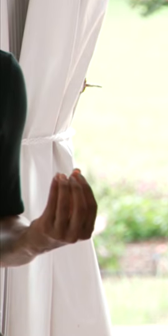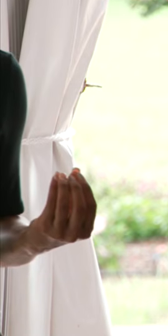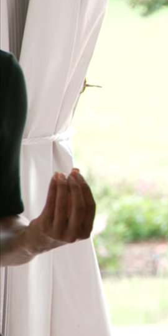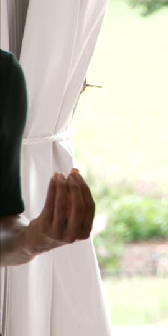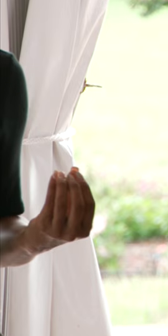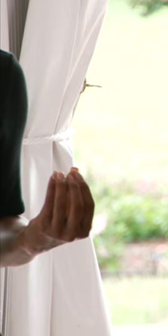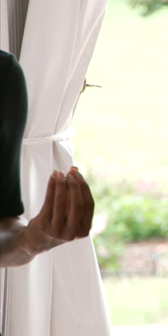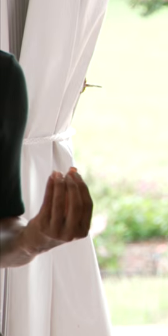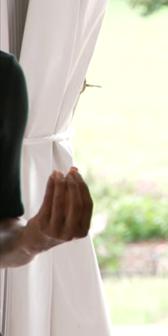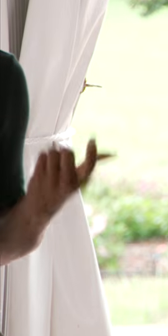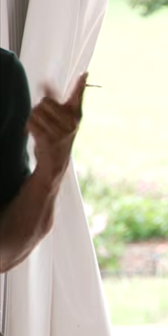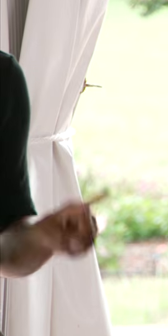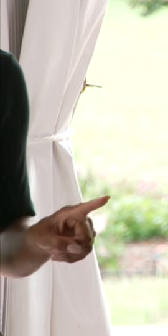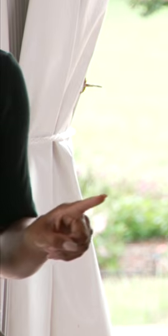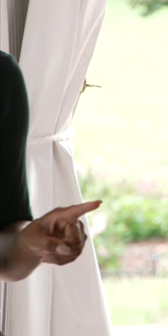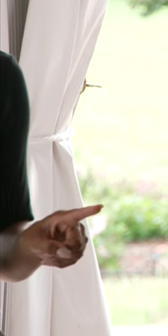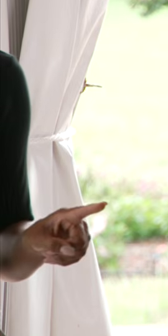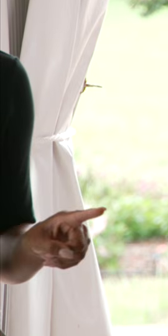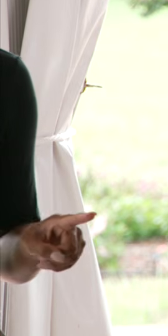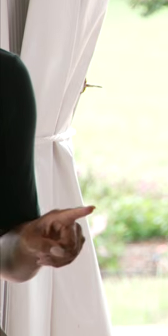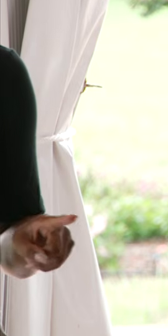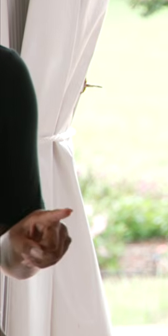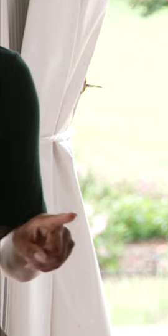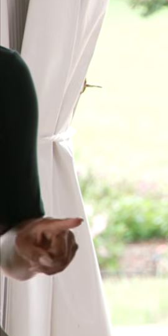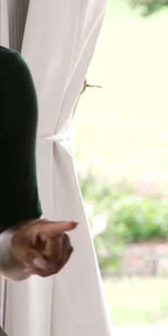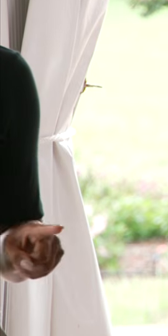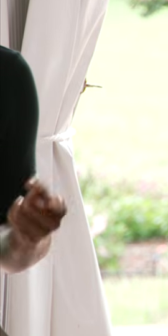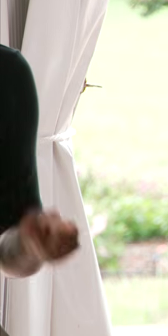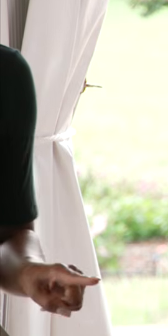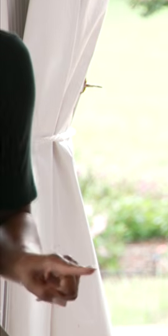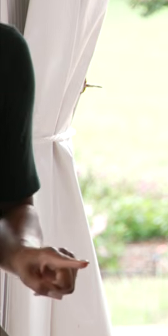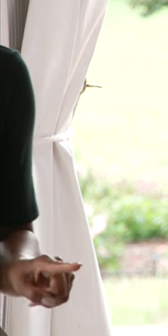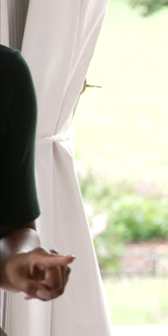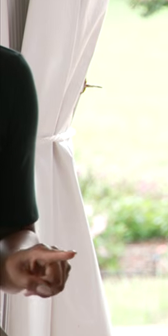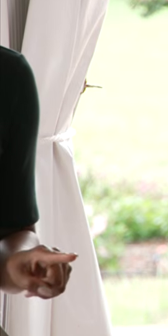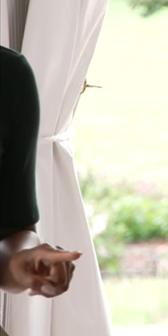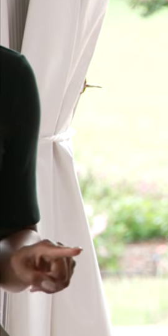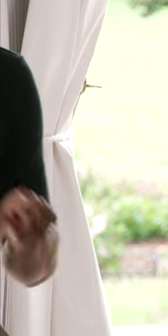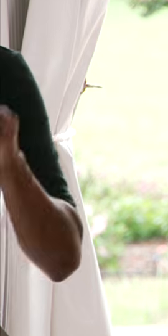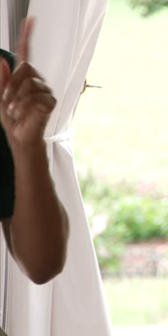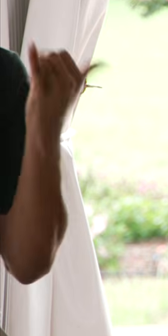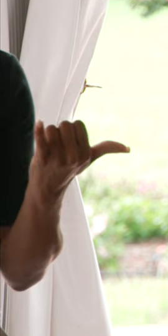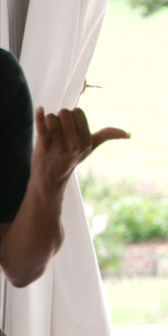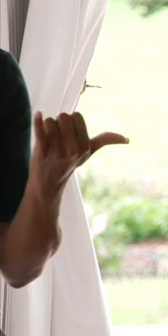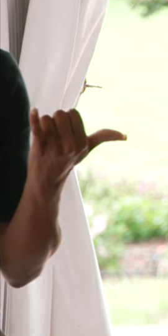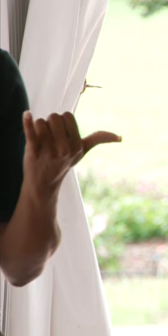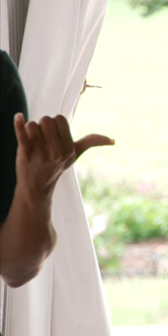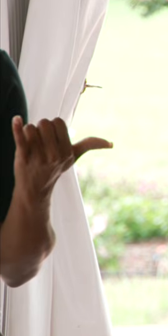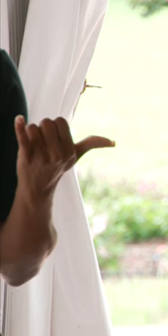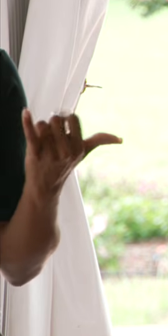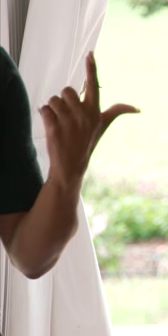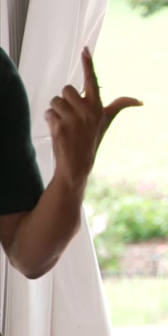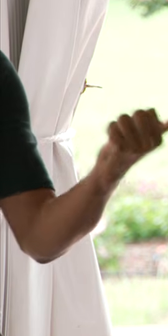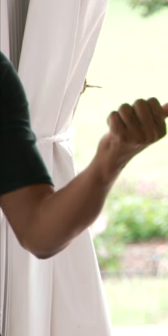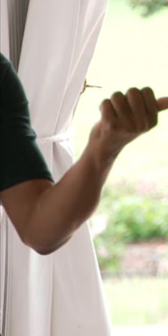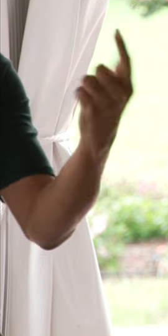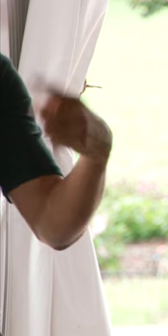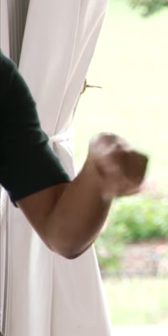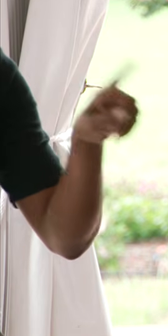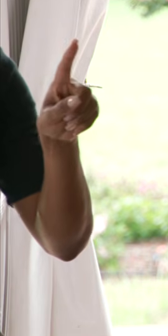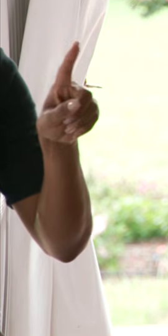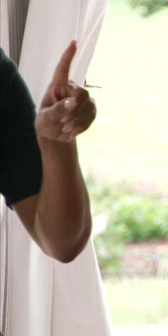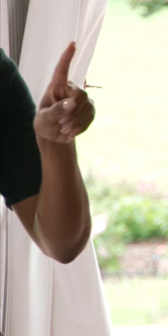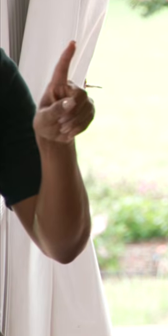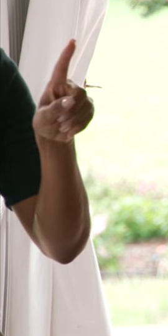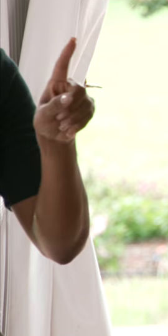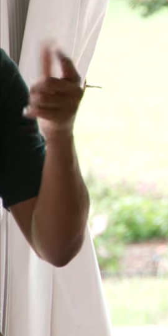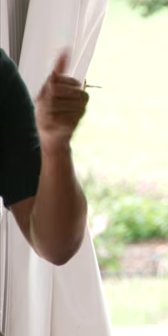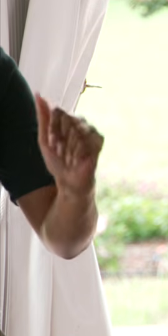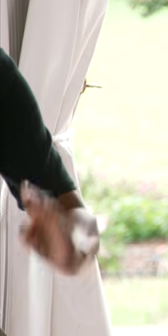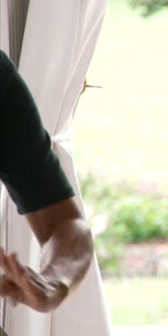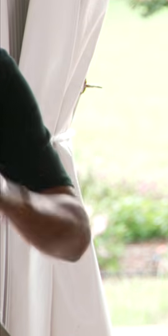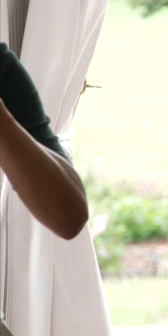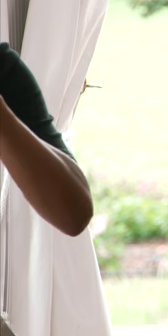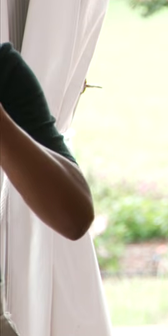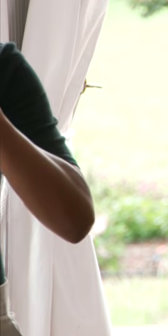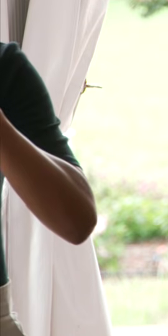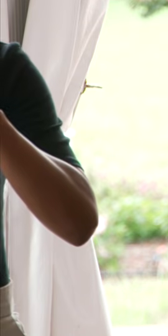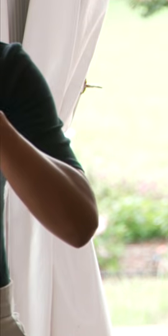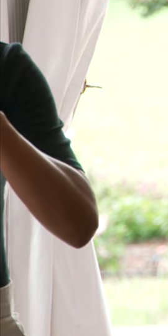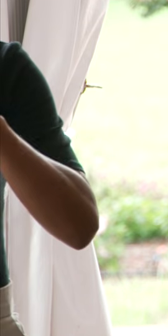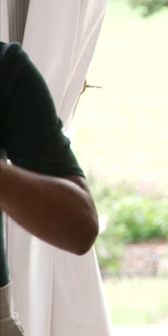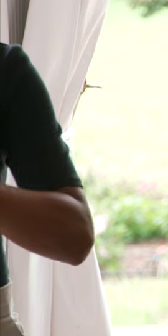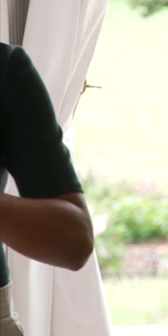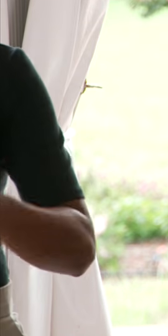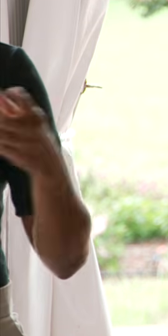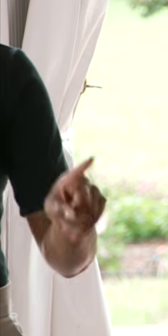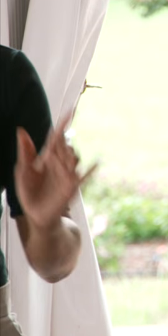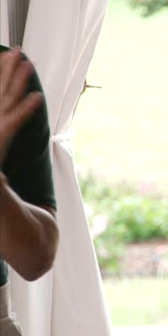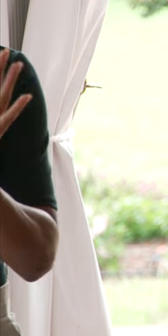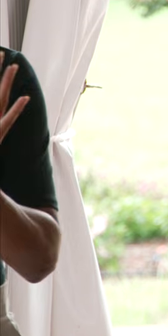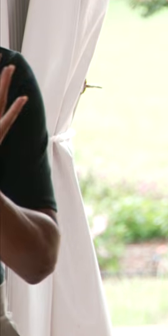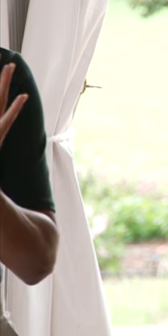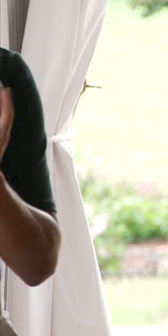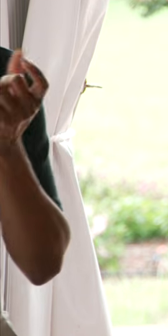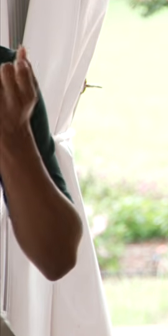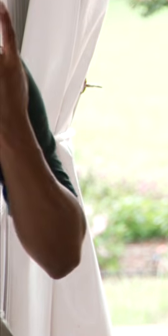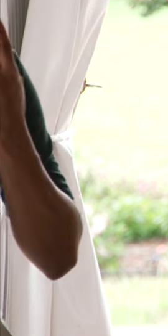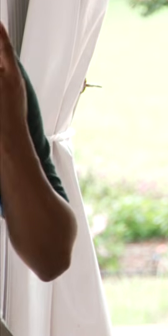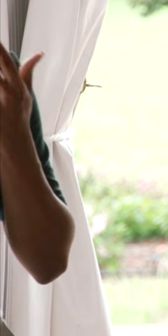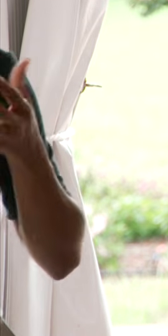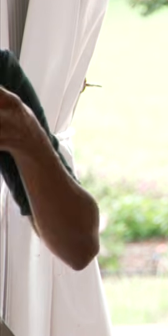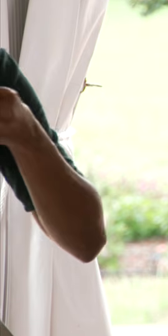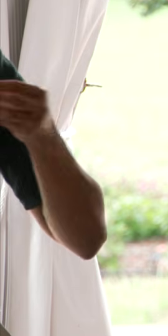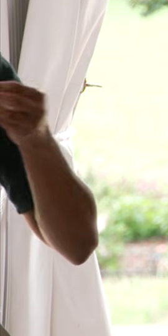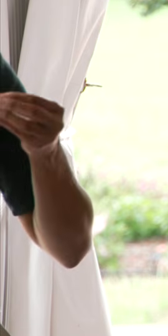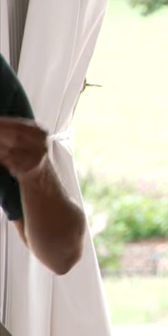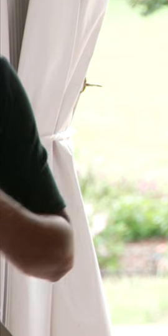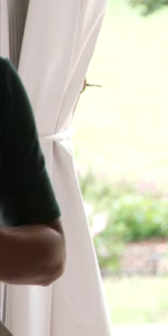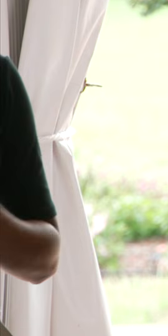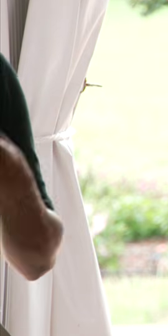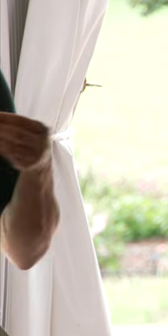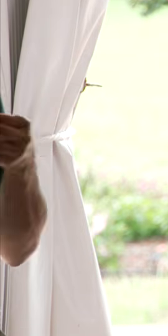and all of those other men, but it's up to you all to make sure it doesn't happen again." Those words